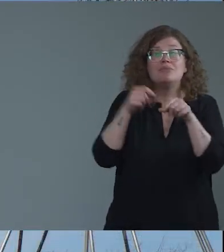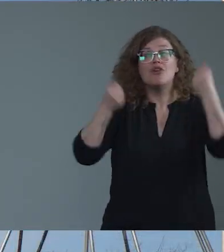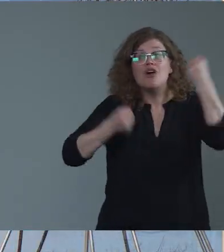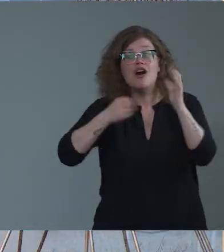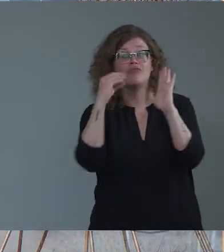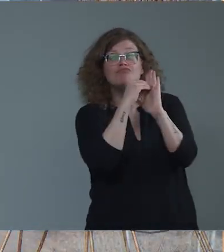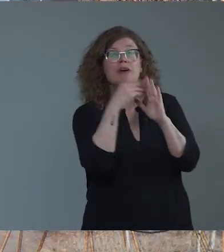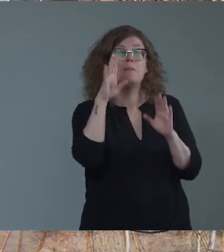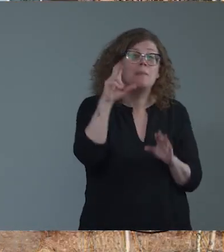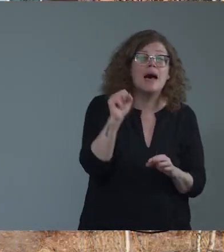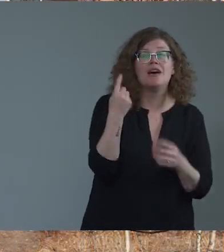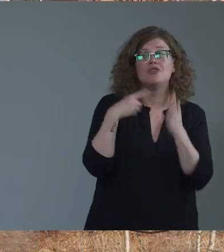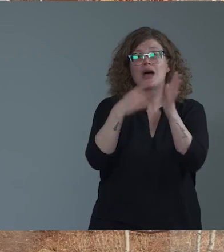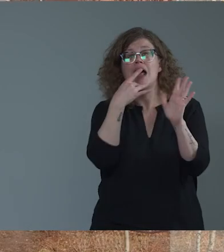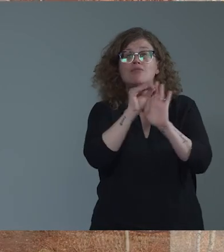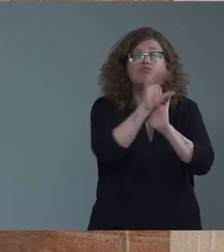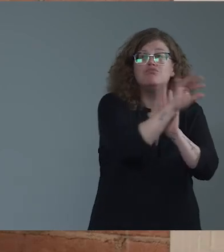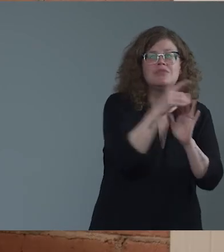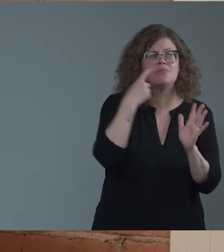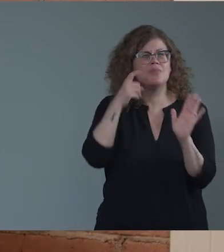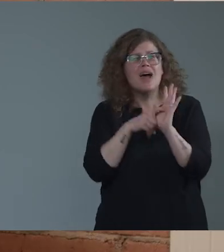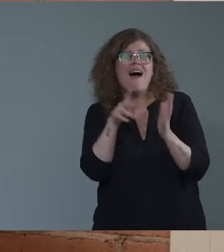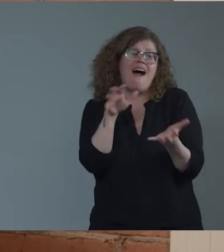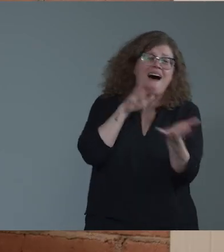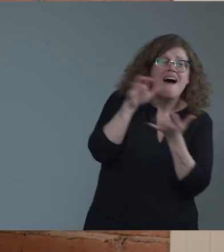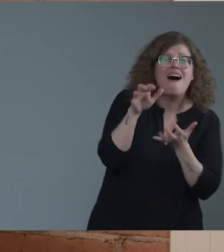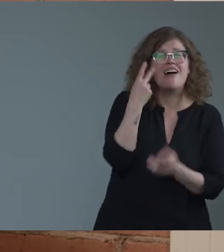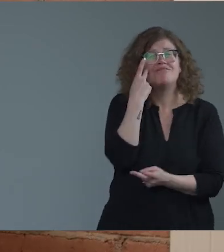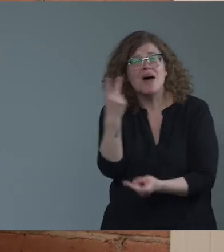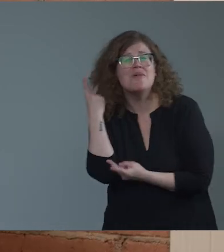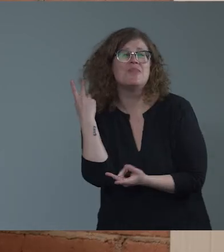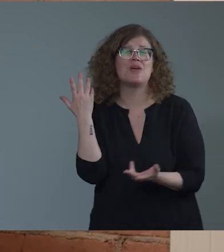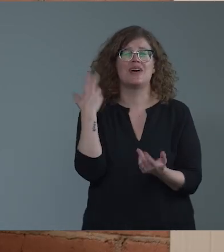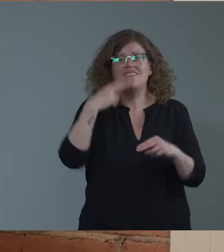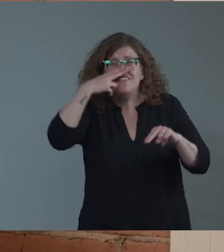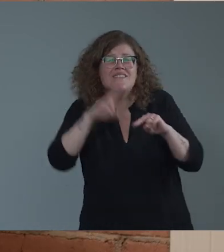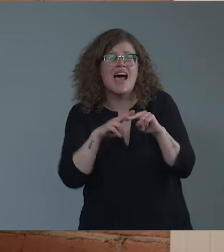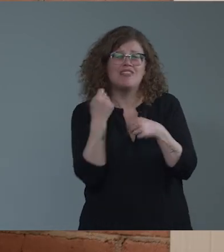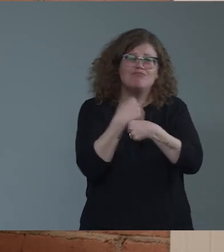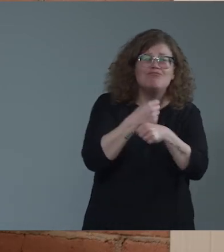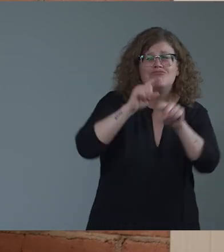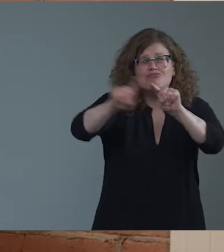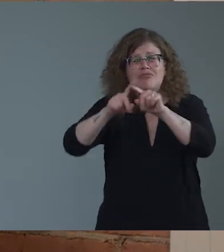All of these things are an important part of existing within a community and a city, and it's part of the reason that we invest in public art.